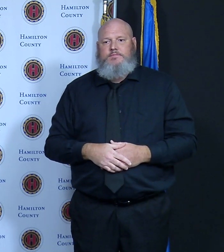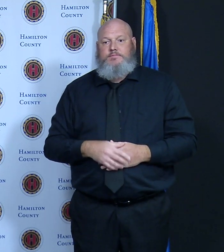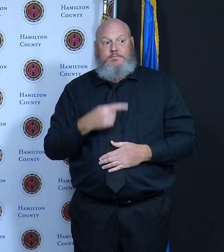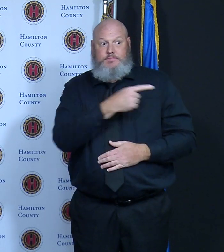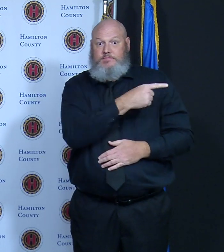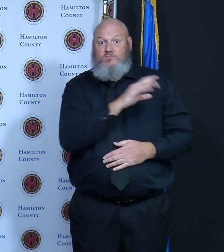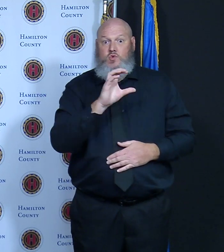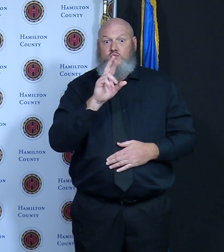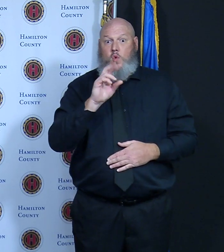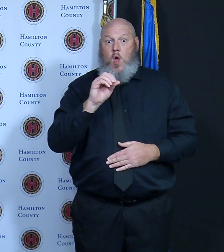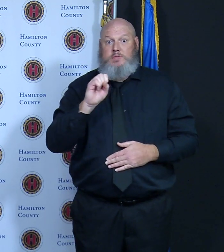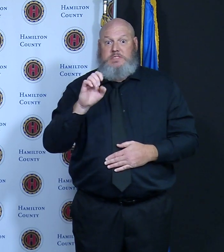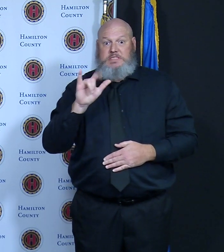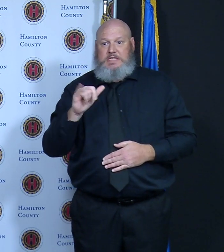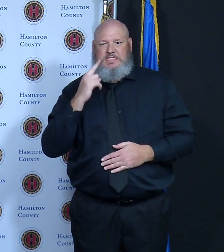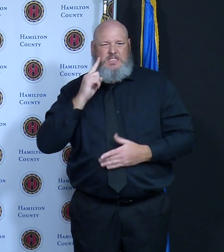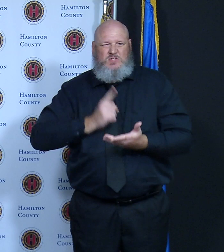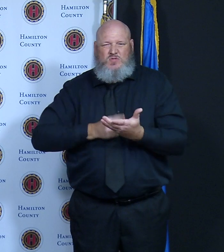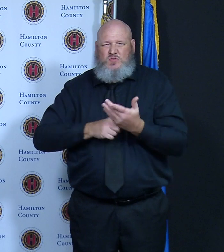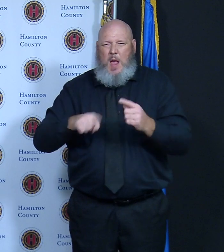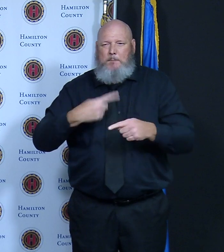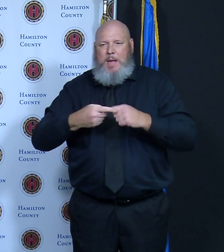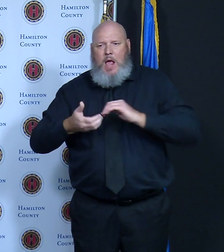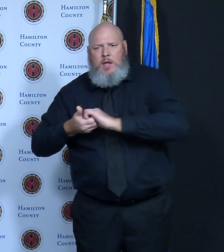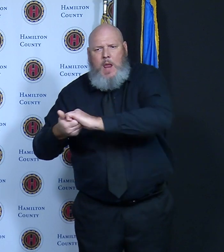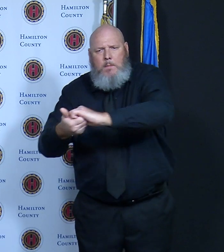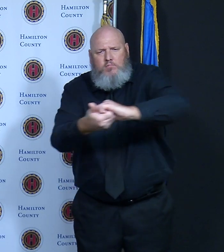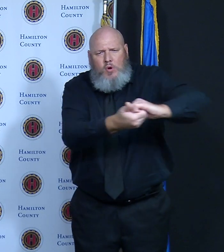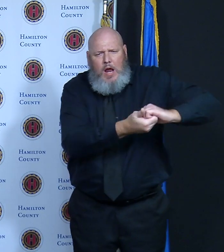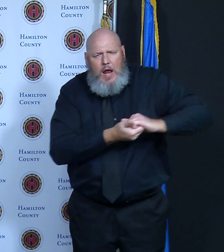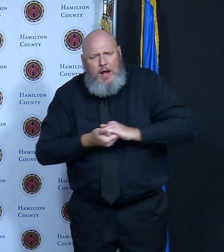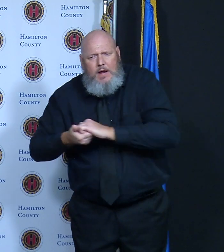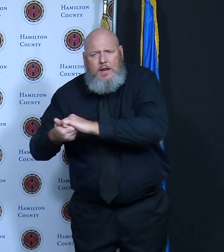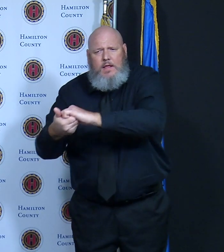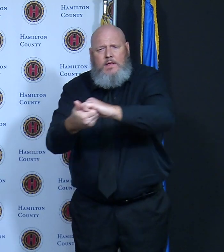health professionals in this community the major hospitals in this community